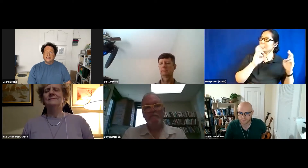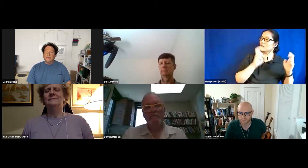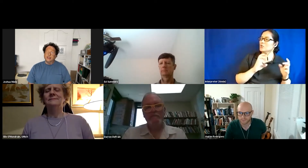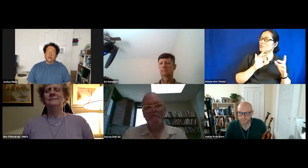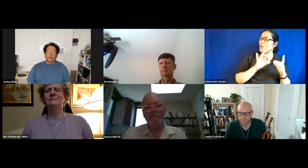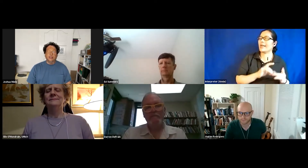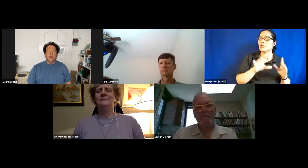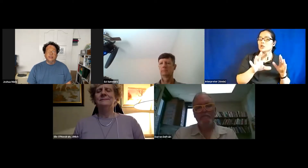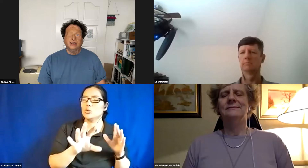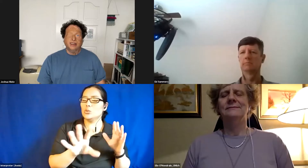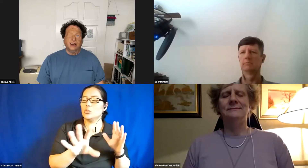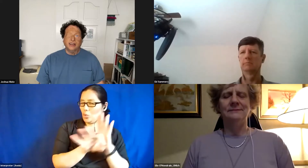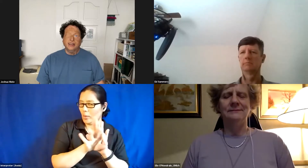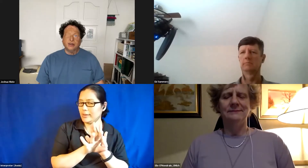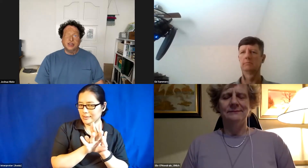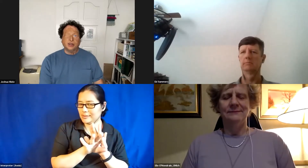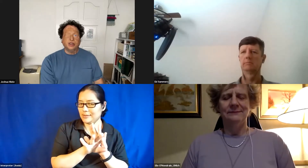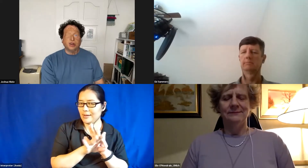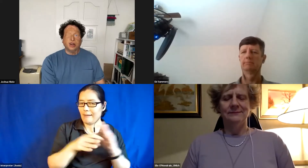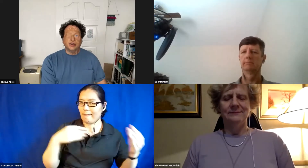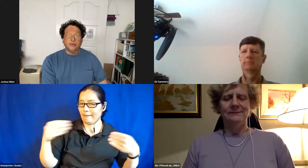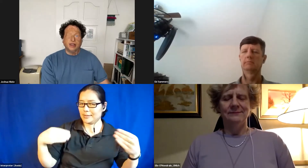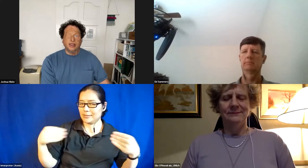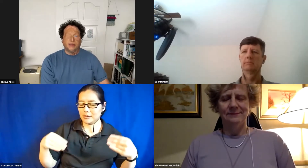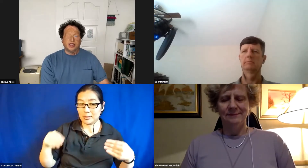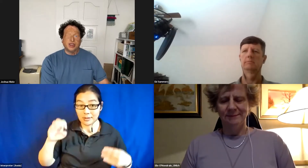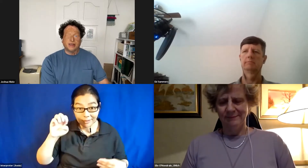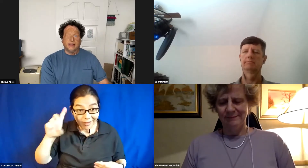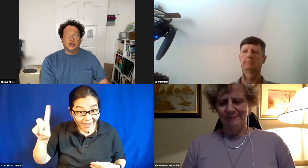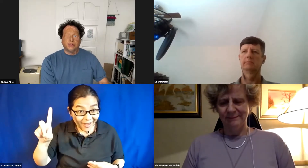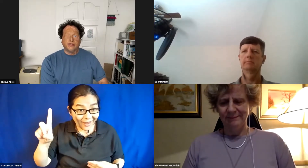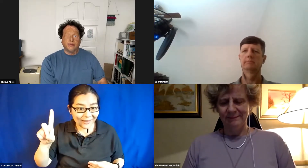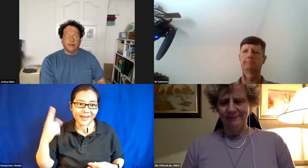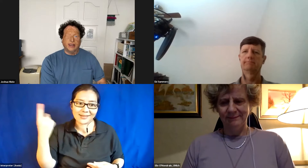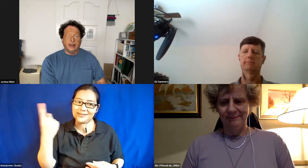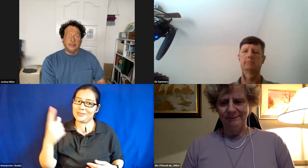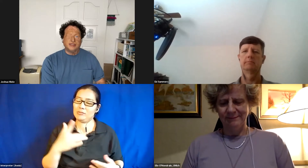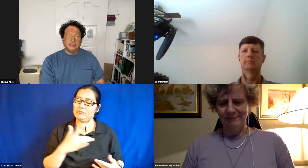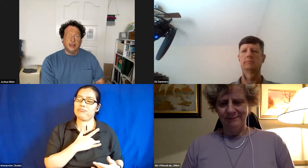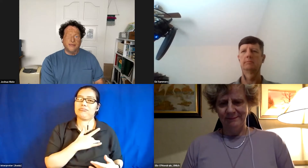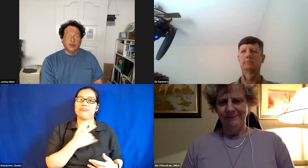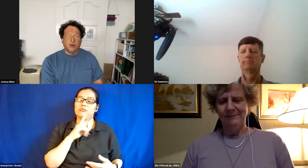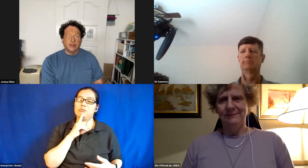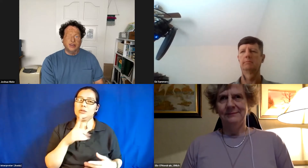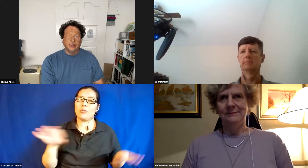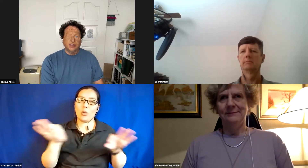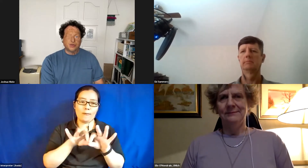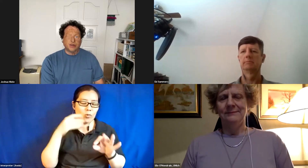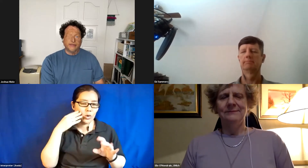something that's really near and dear to your heart. You want to talk about sort of how this -- what sort of